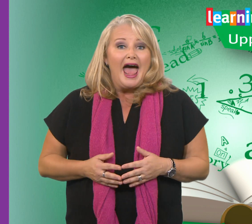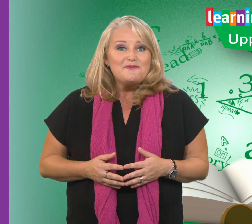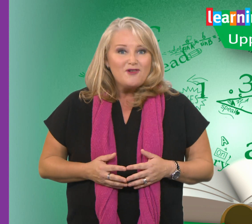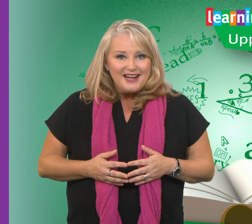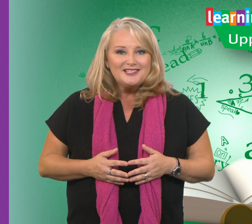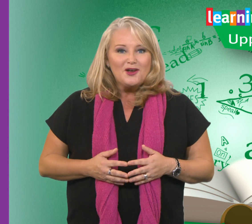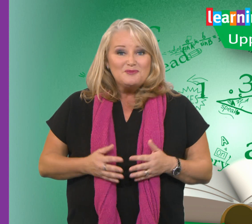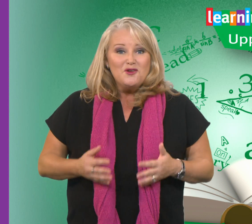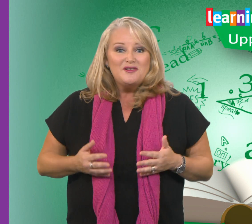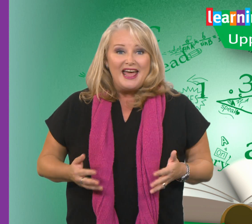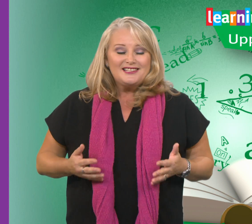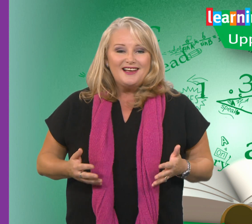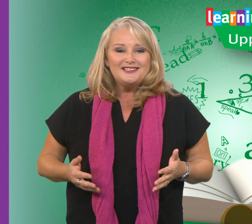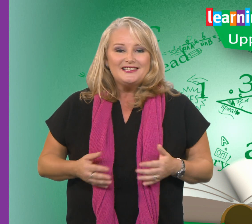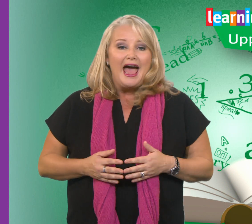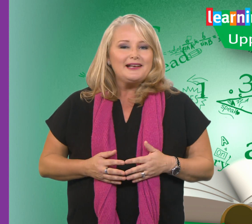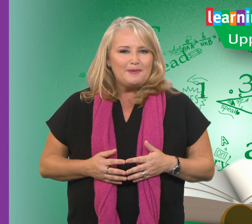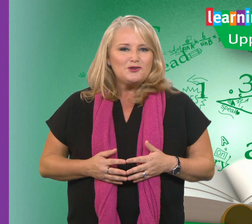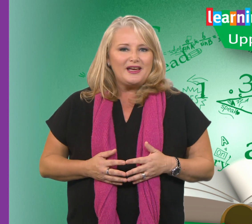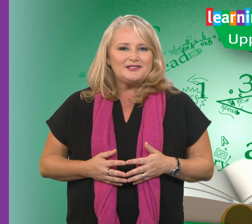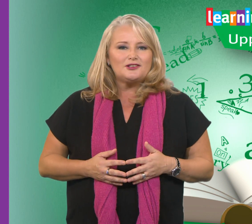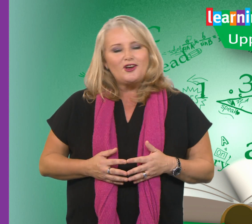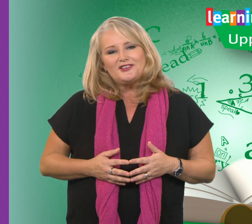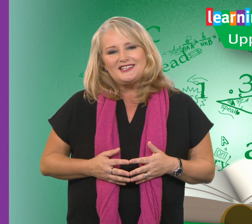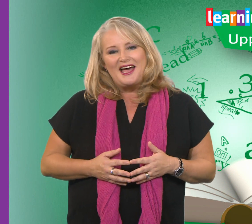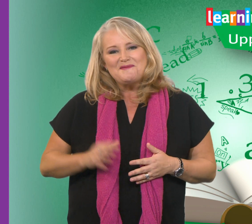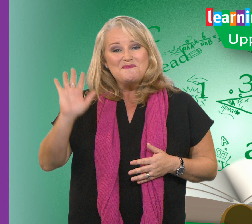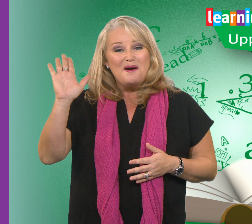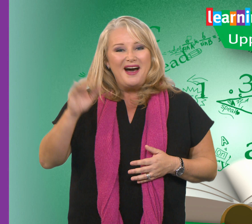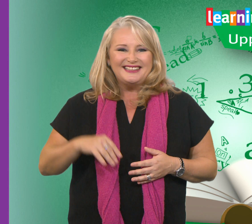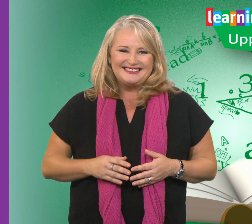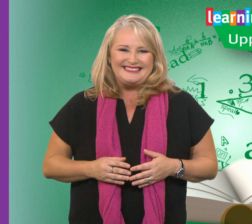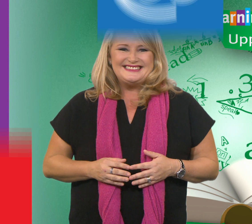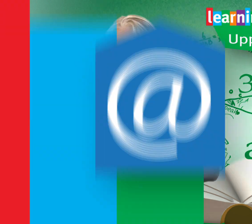and practise those movement exercises our special guests showed us today. Bye-bye!